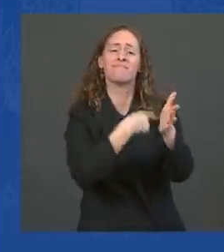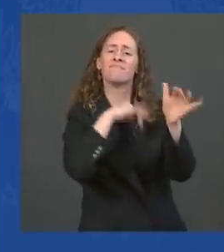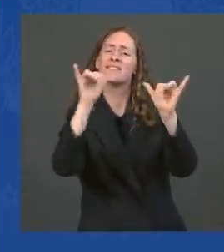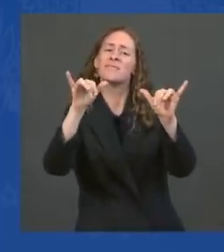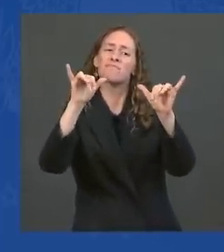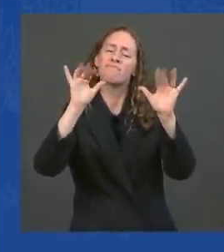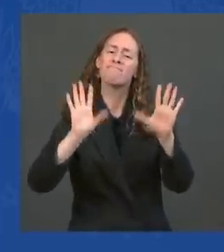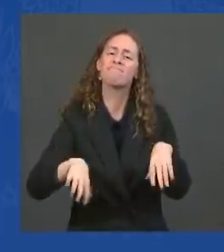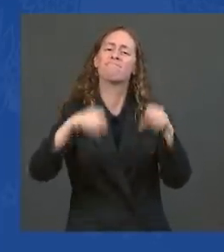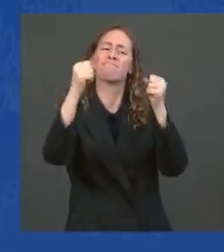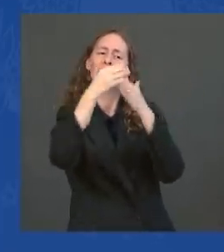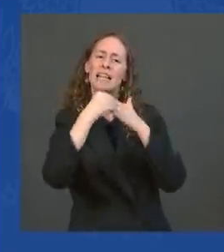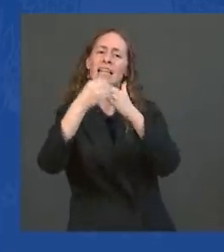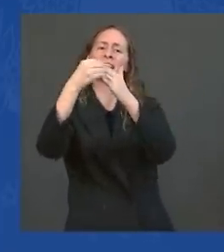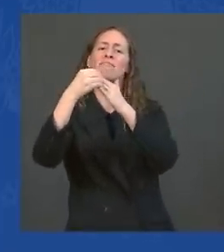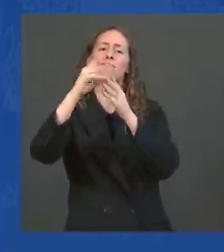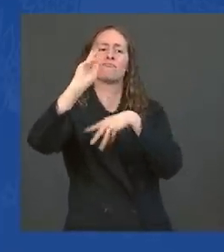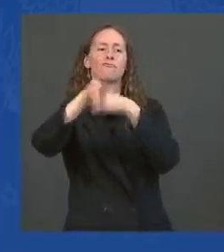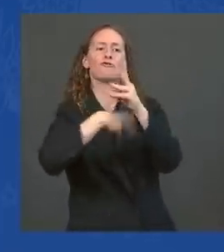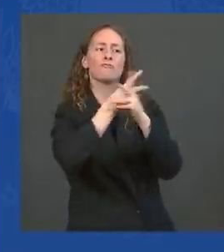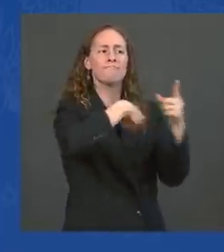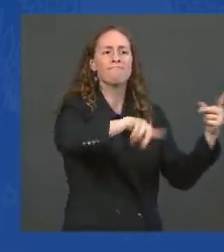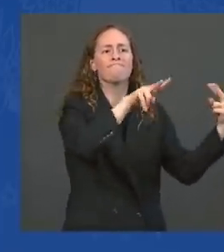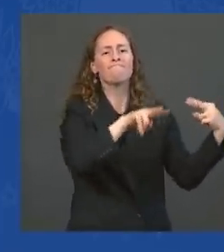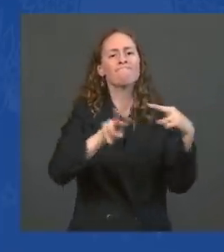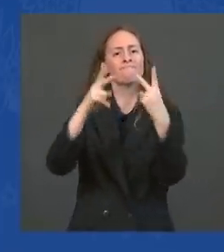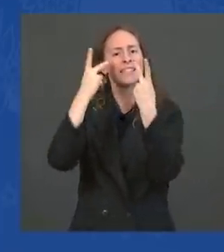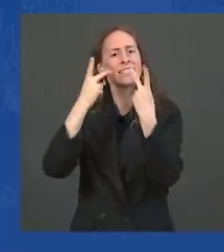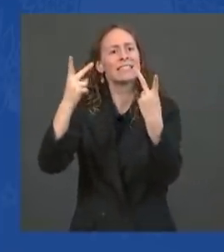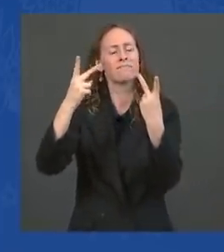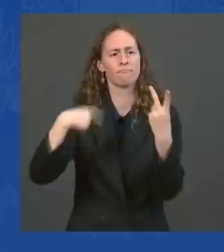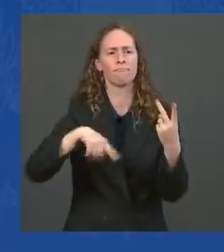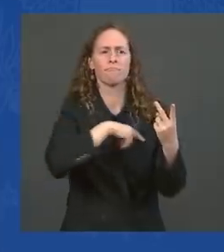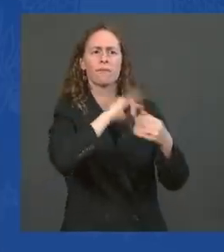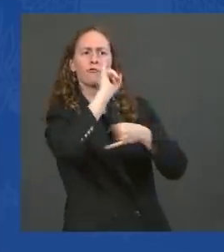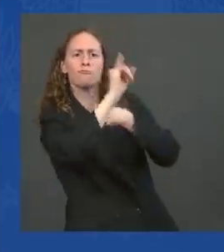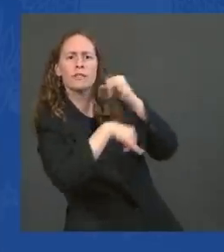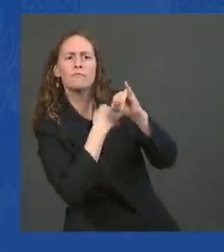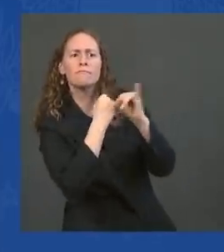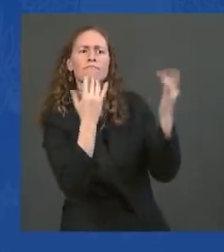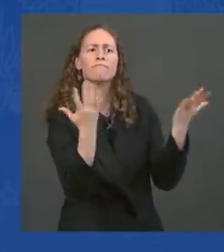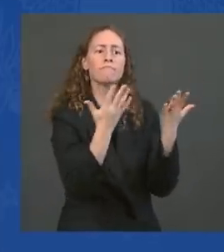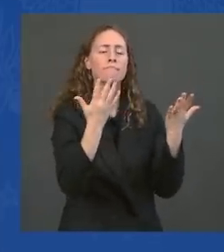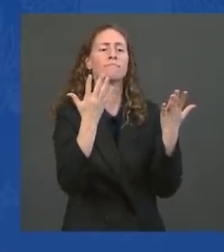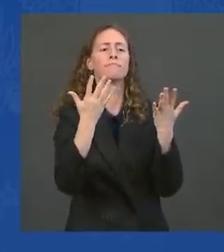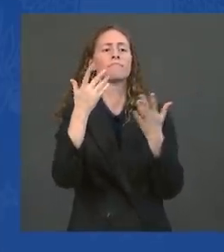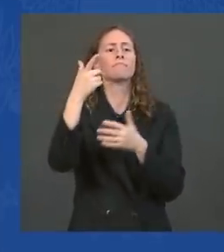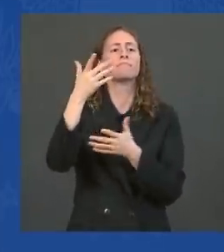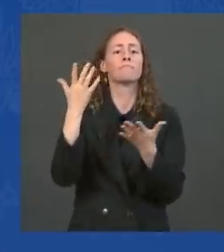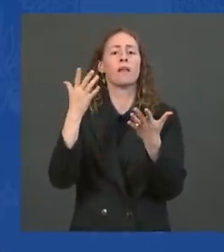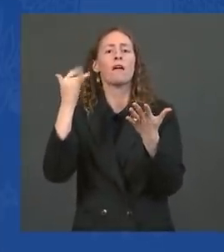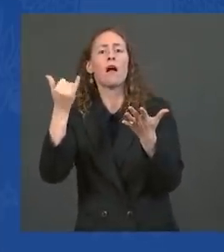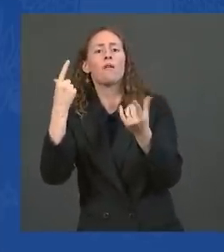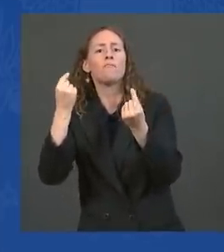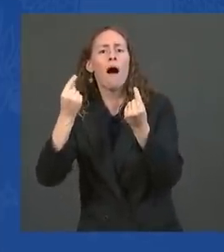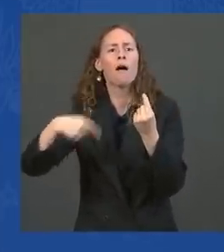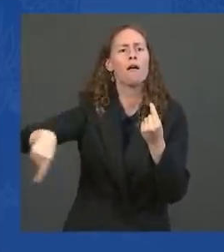in partnership and consultation with the International Atomic Energy Agency. So, I want to thank the Prime Minister --